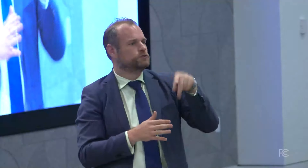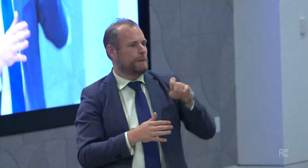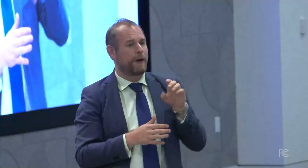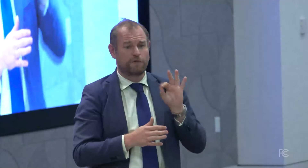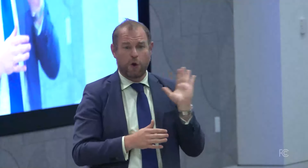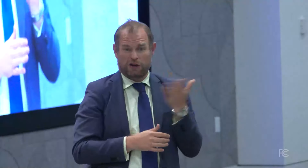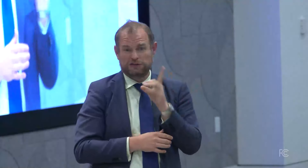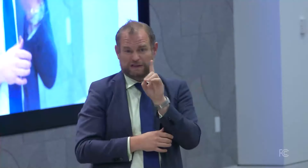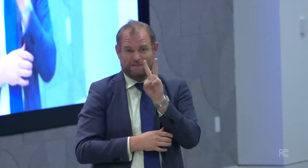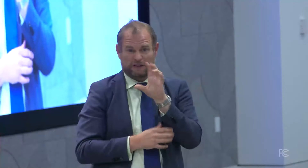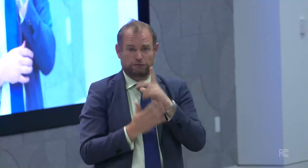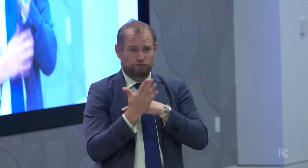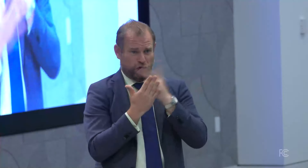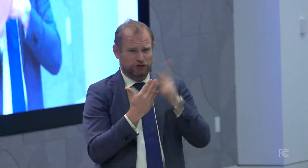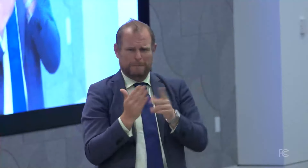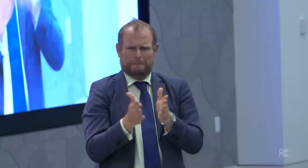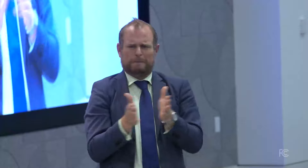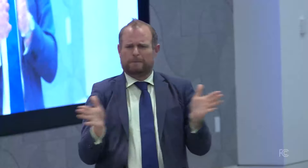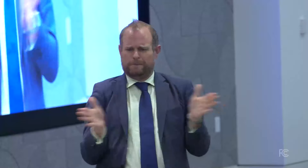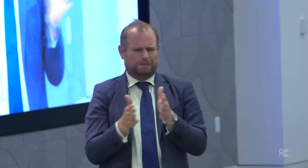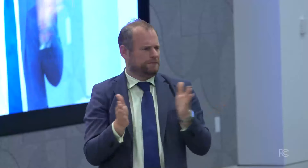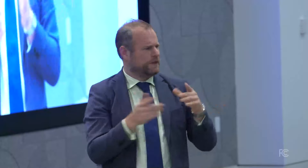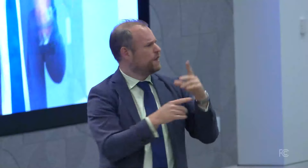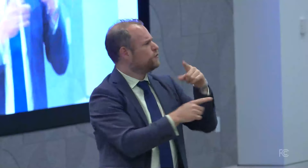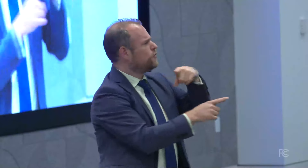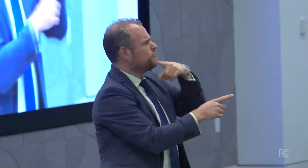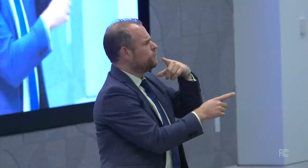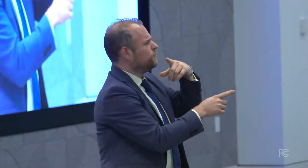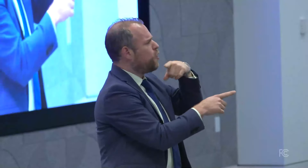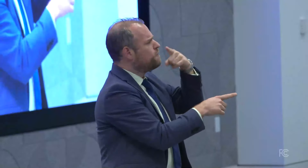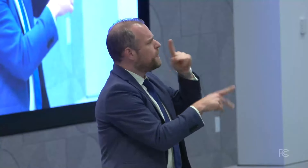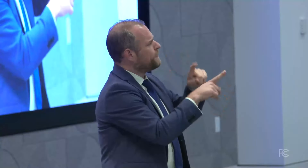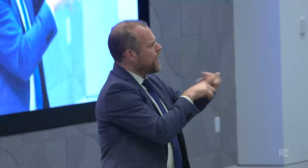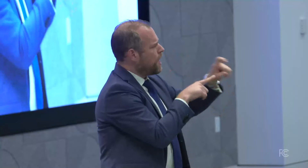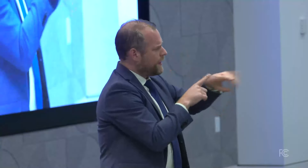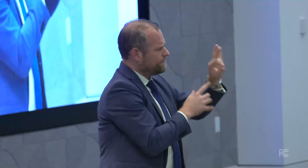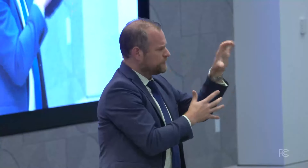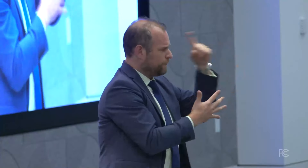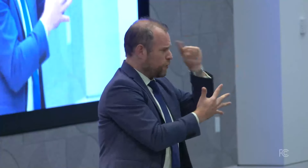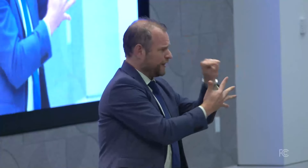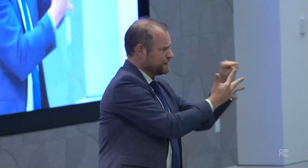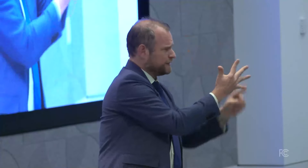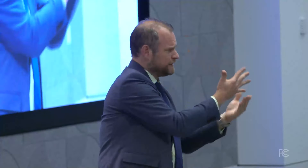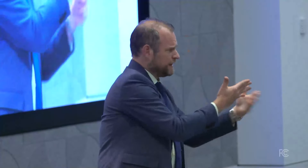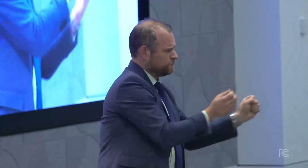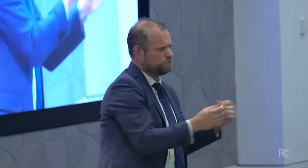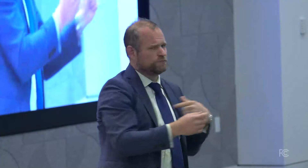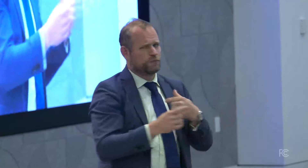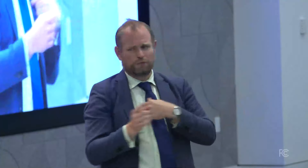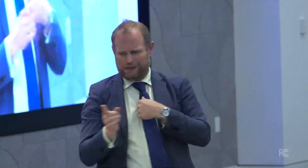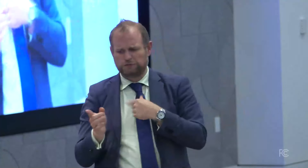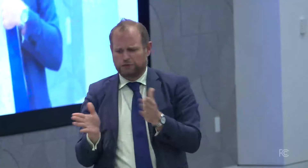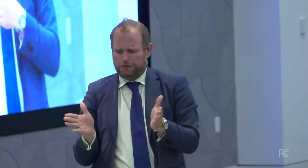OUT THE DIFFERENT FUNCTIONALITY AND THE DIFFERENT REASONS PEOPLE TEND TO CALL THE FCC FOR WHAT KIND OF ISSUES AND